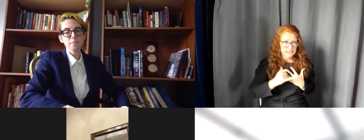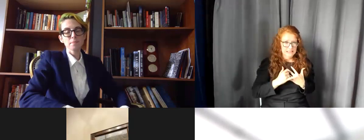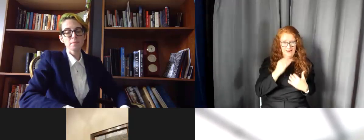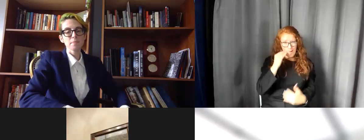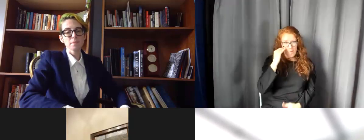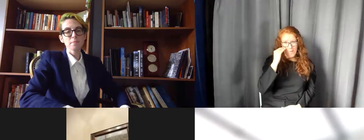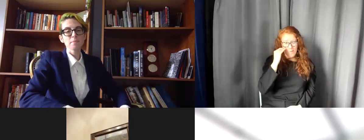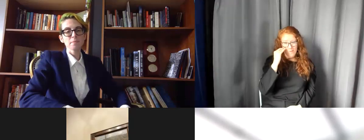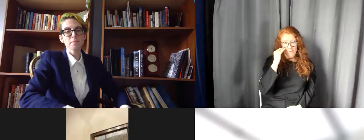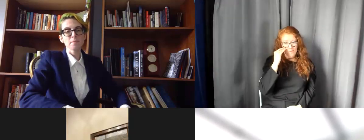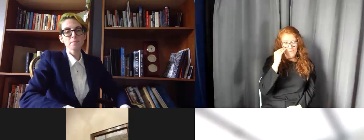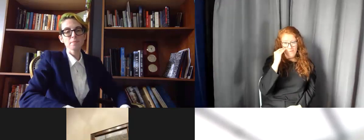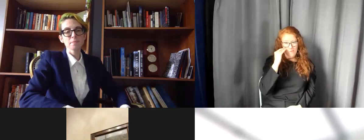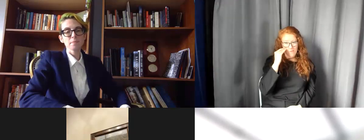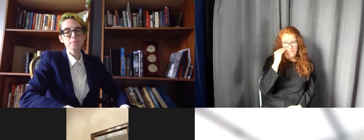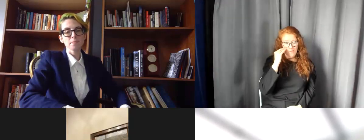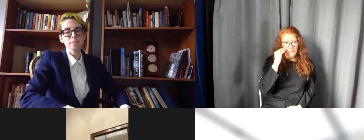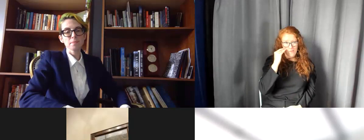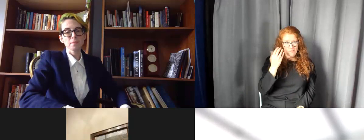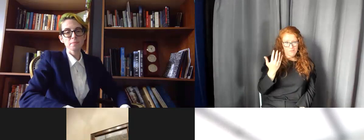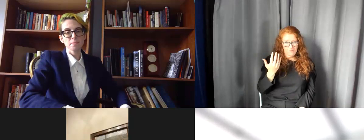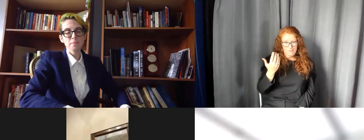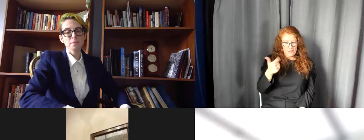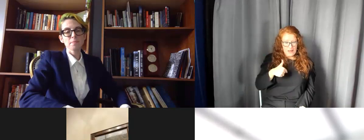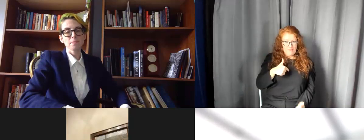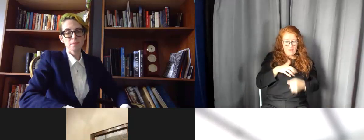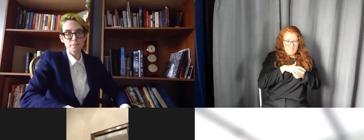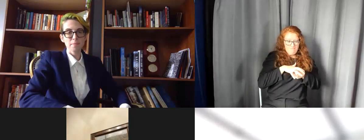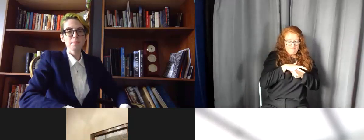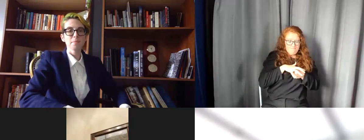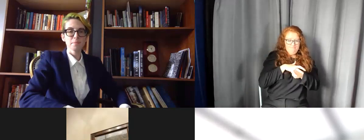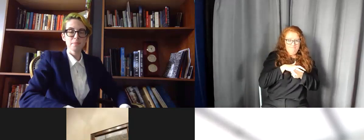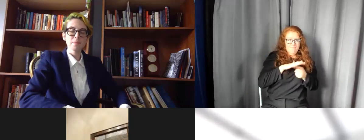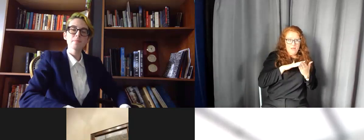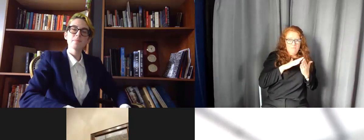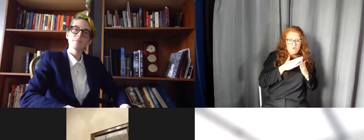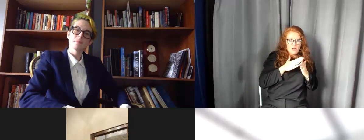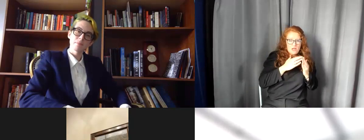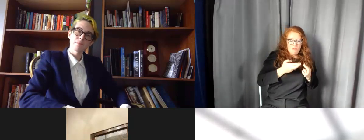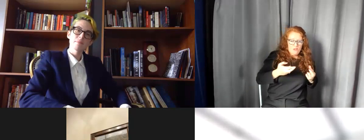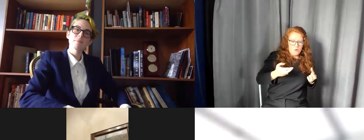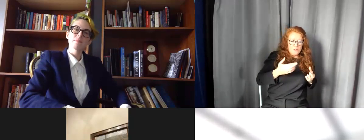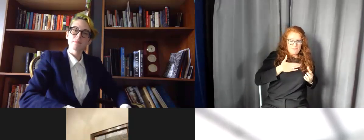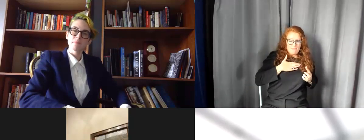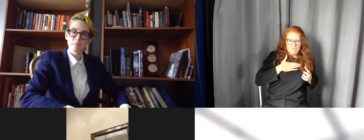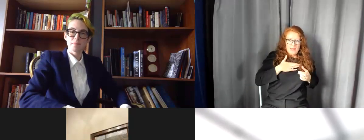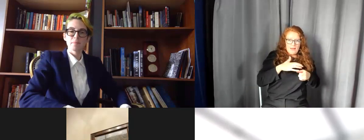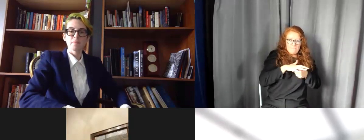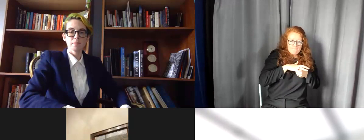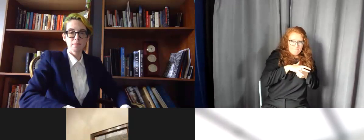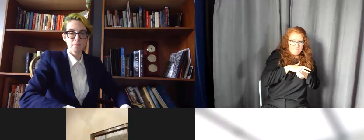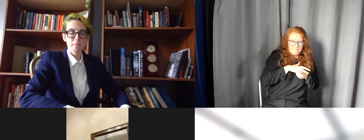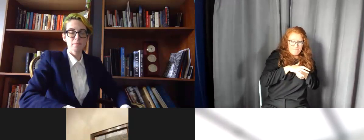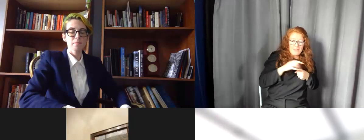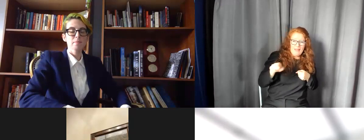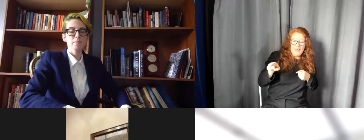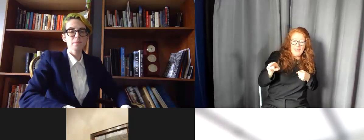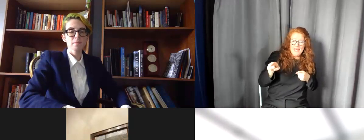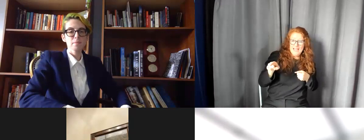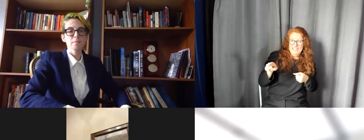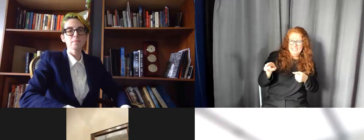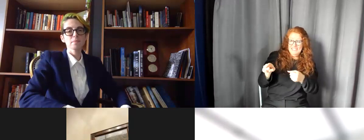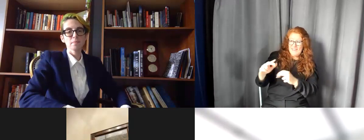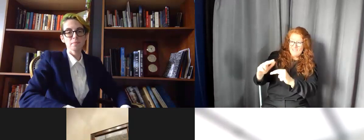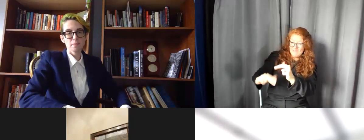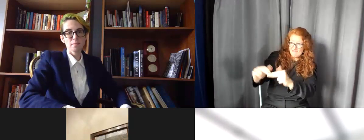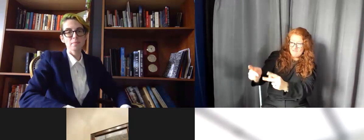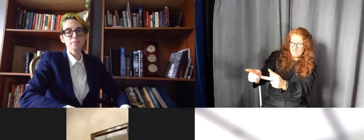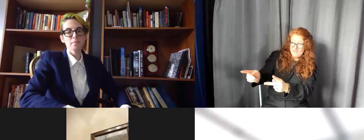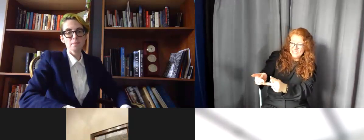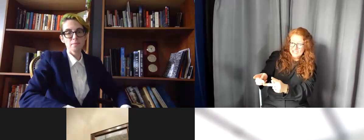Jordan Radford: and have those at home community resources where you know, rather than living in a facility that is designed for a person with a disability